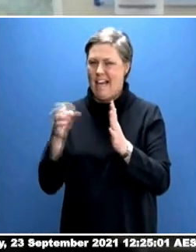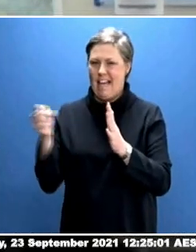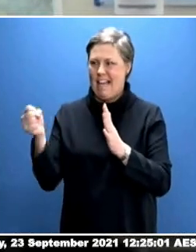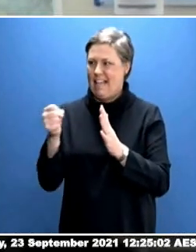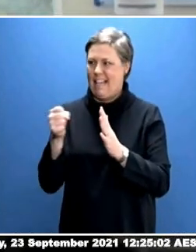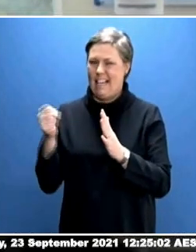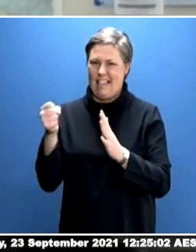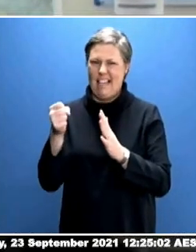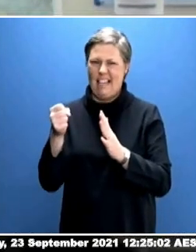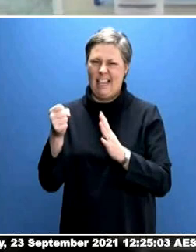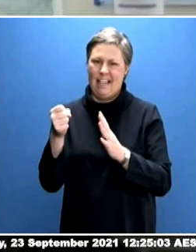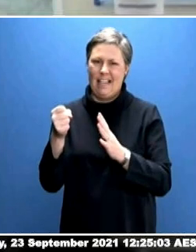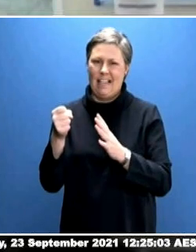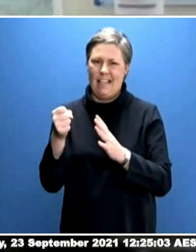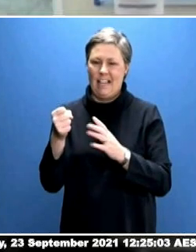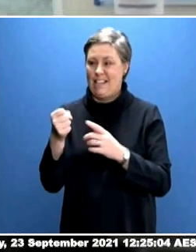that young person ending up in detention.